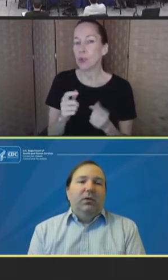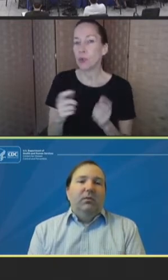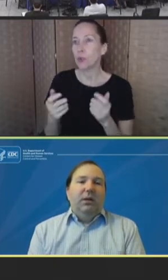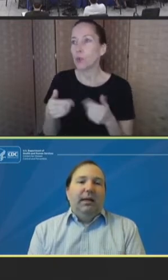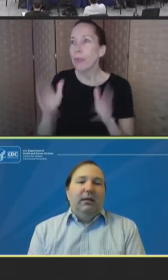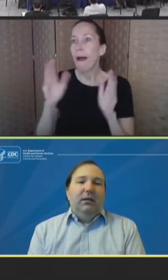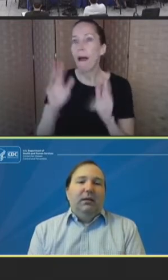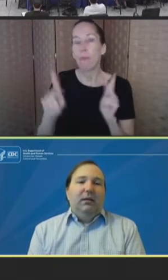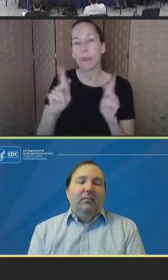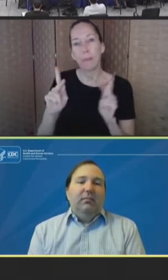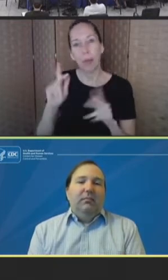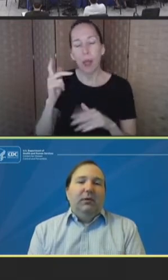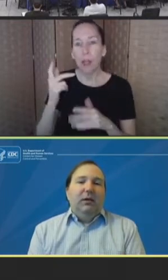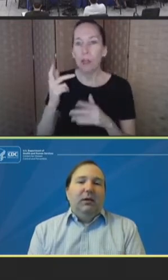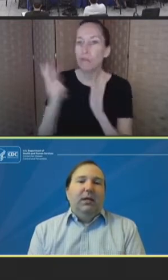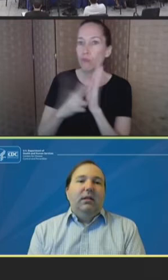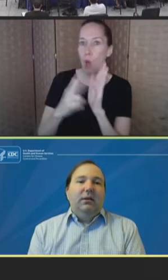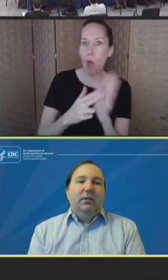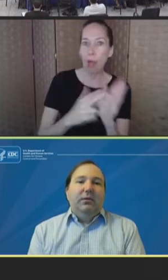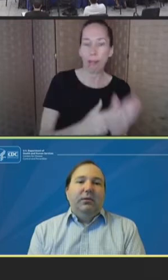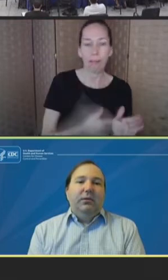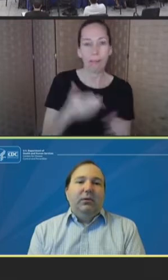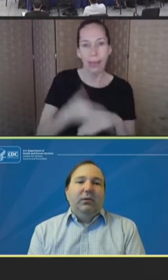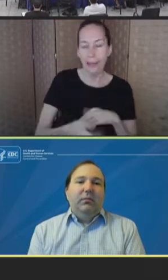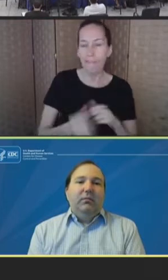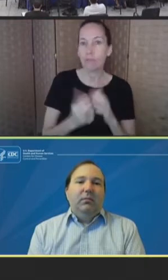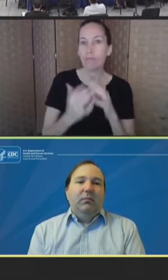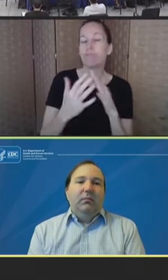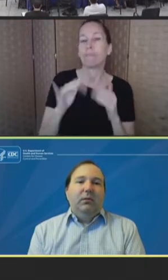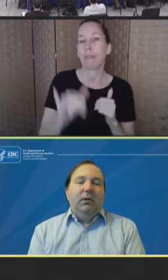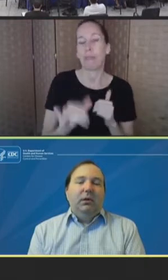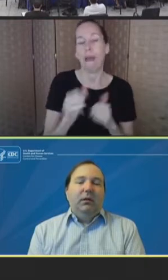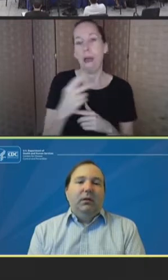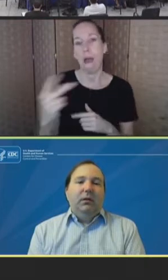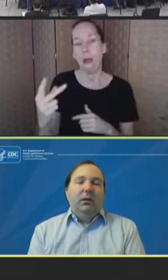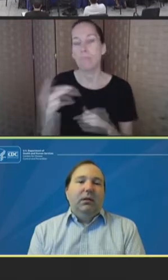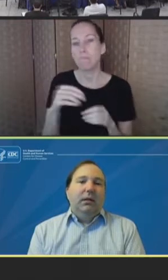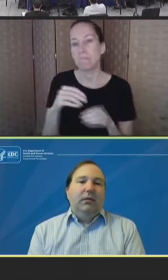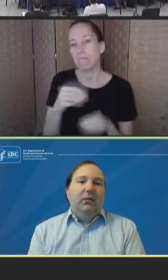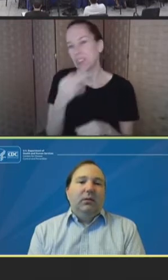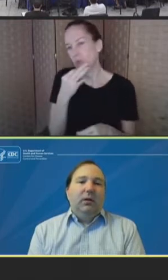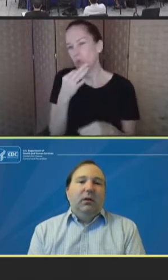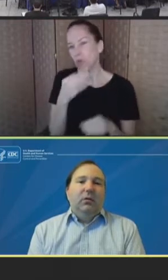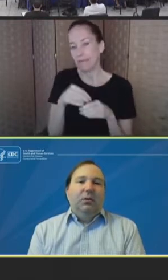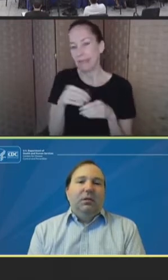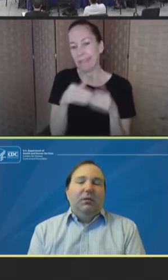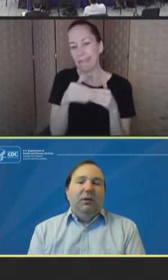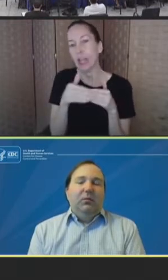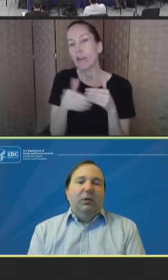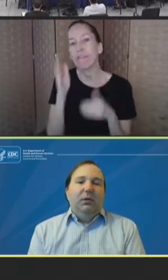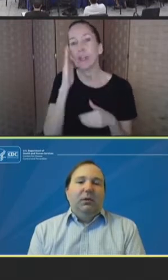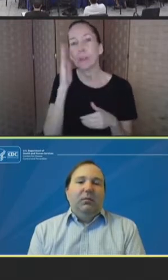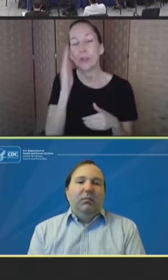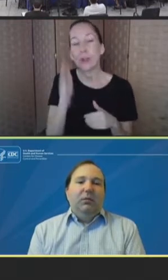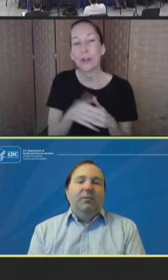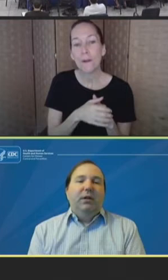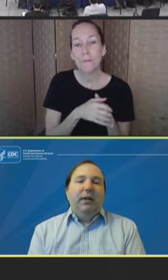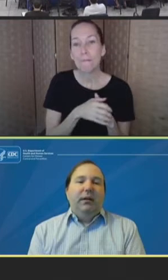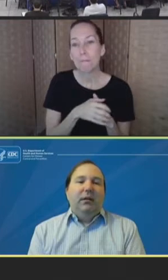and submit data in the near future. And, again, this will be something that will be communicated